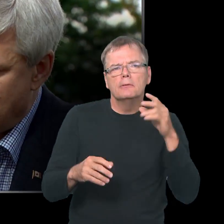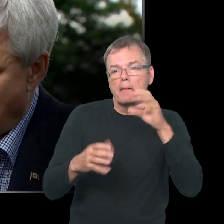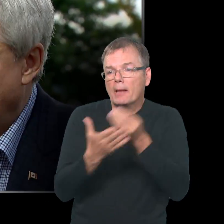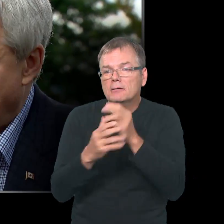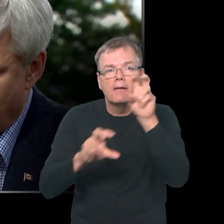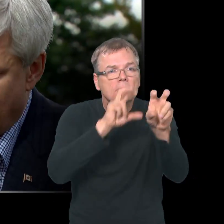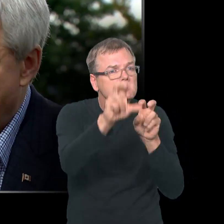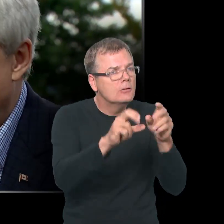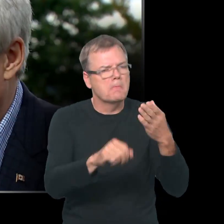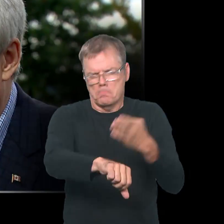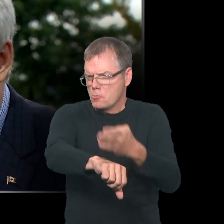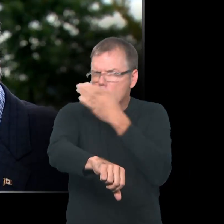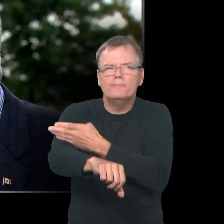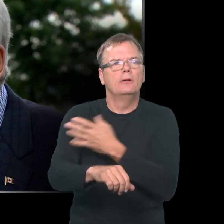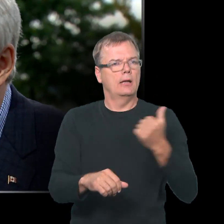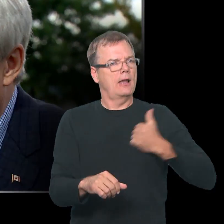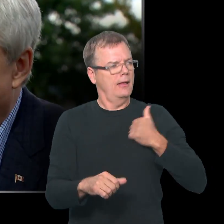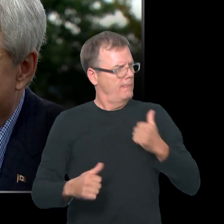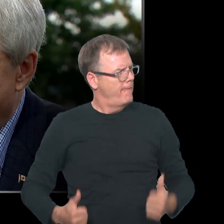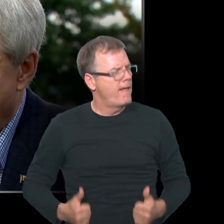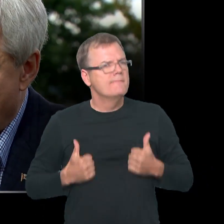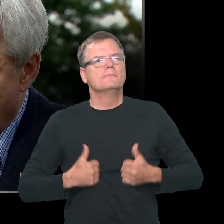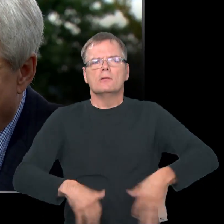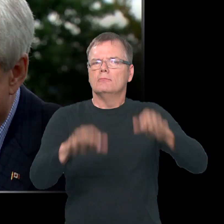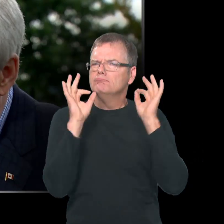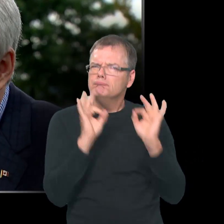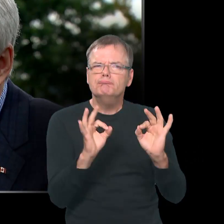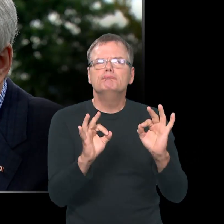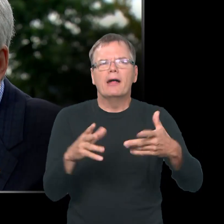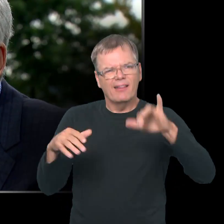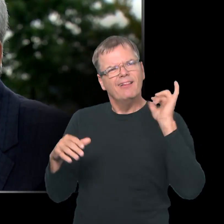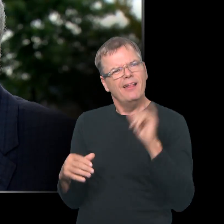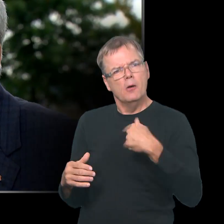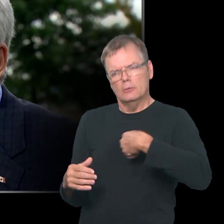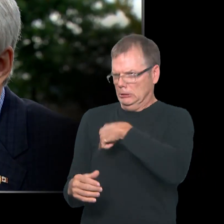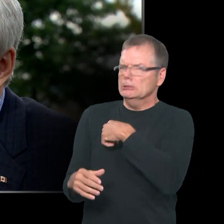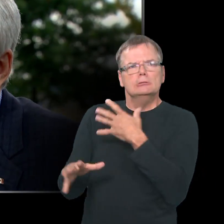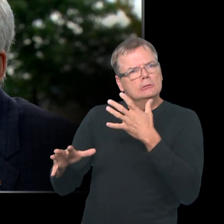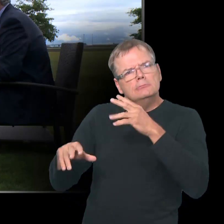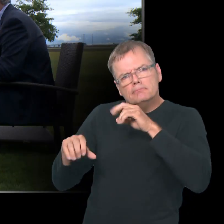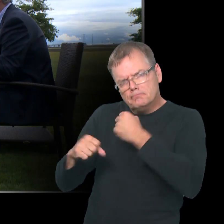that involves lower taxes. But to make targeted investments that will help peoples' lives,